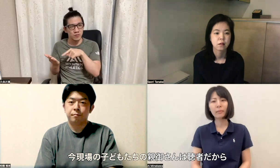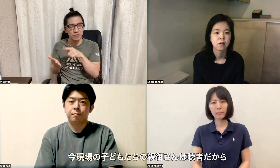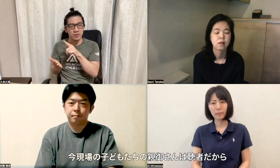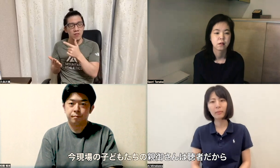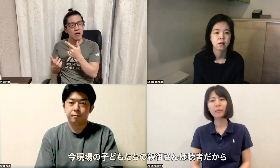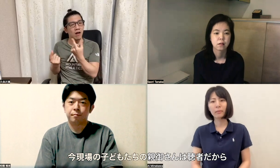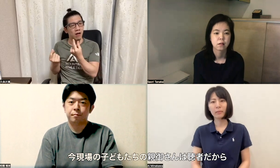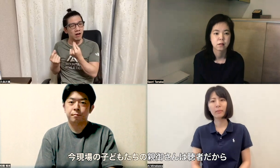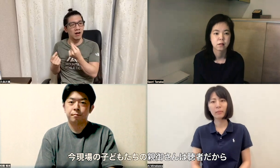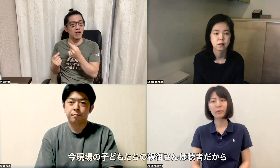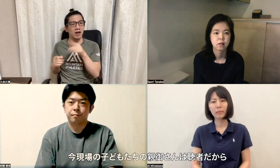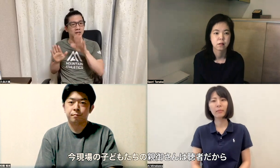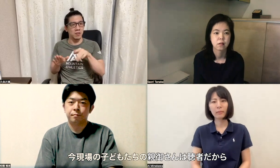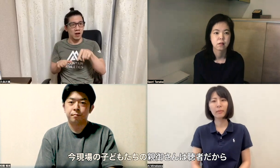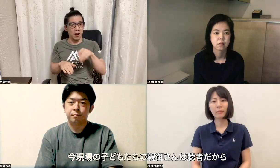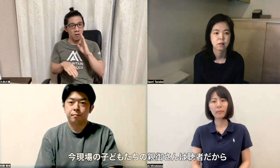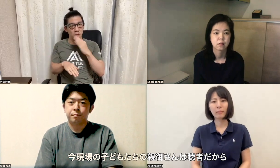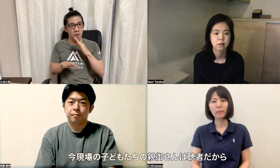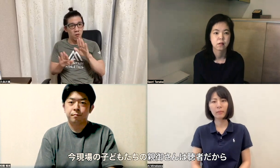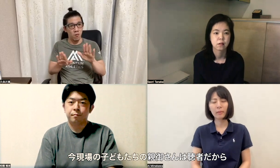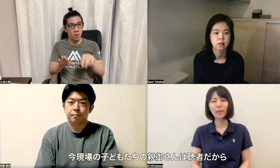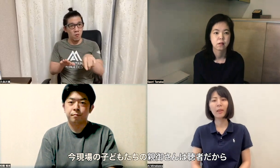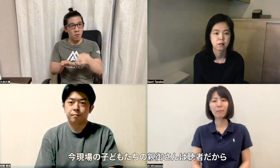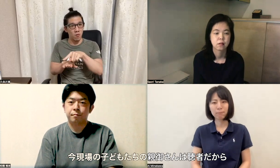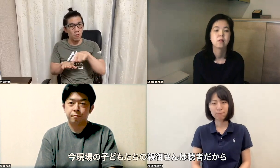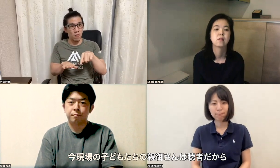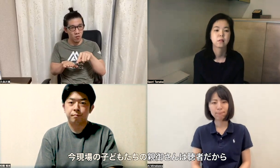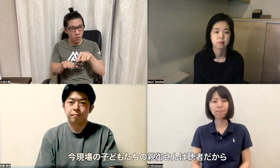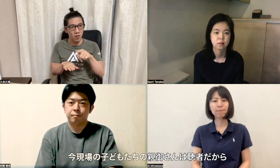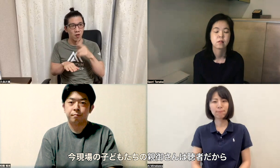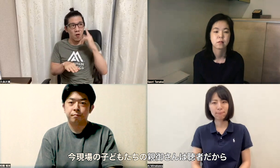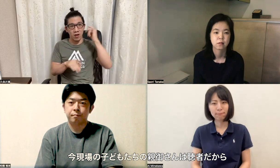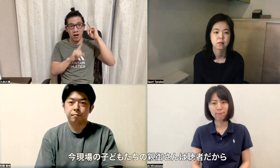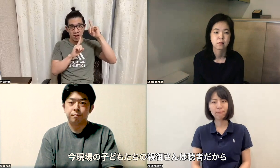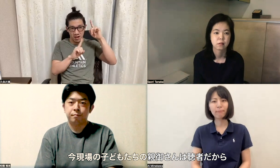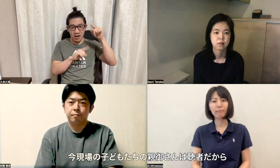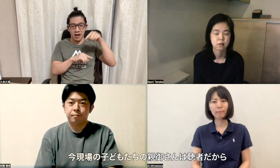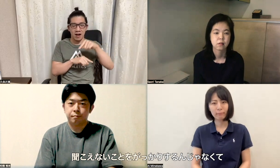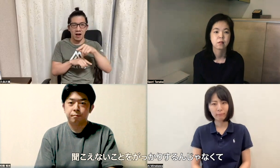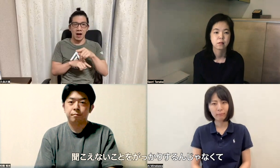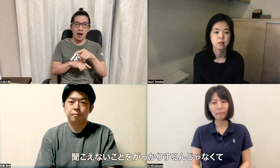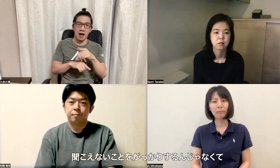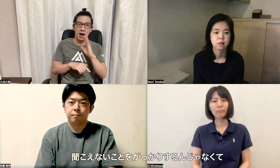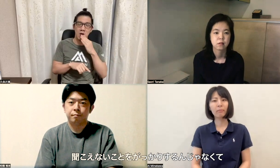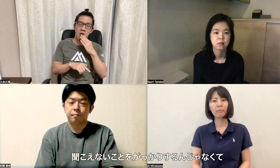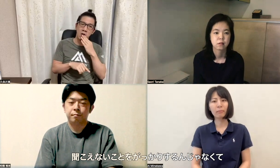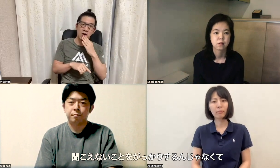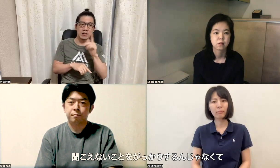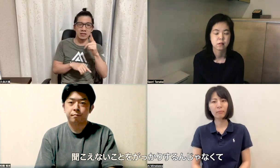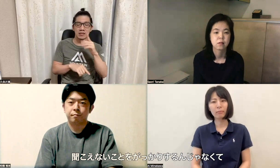Now we face hearing parents, so instead of being disappointed that their kids can't hear, if they show